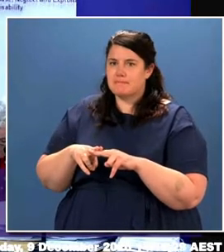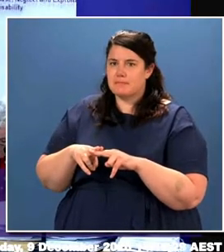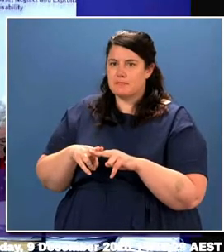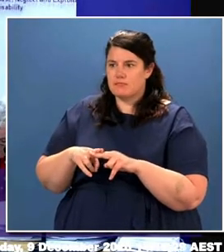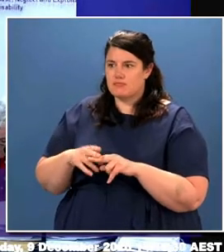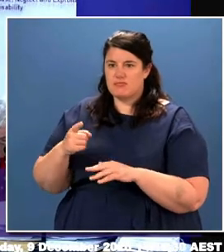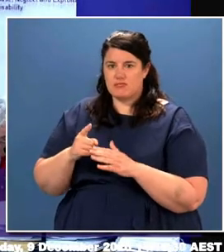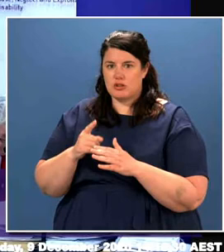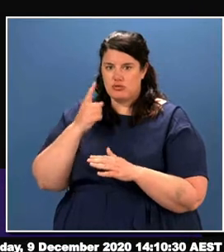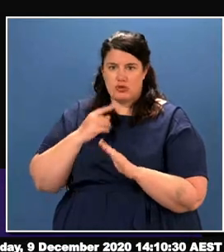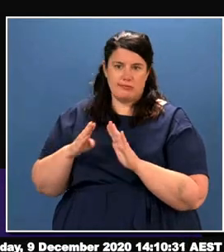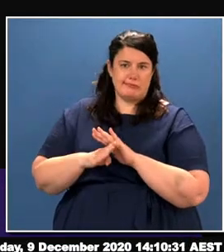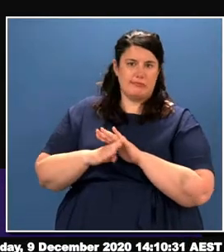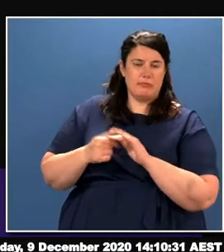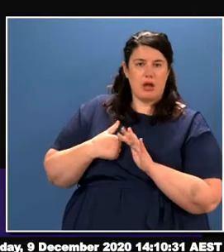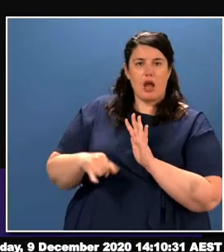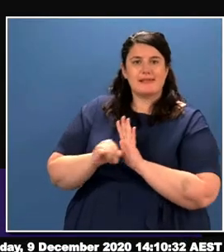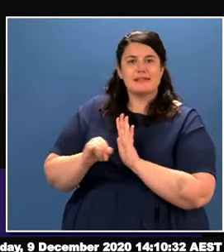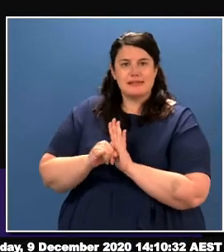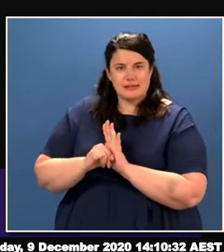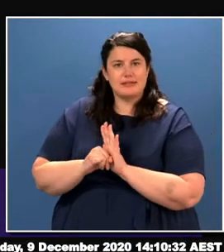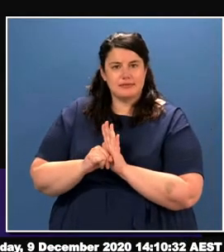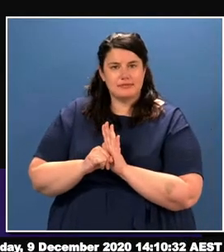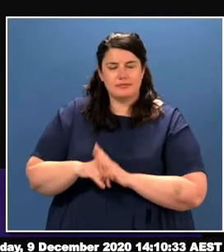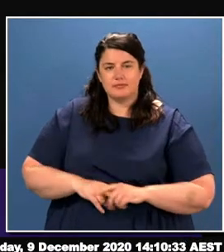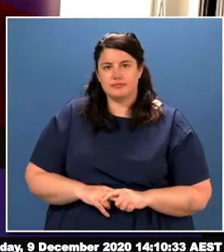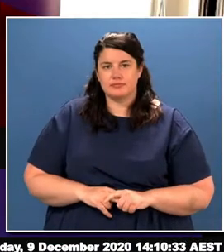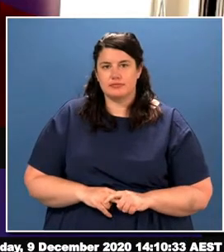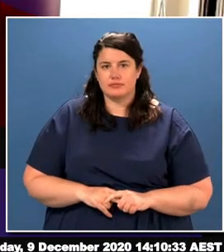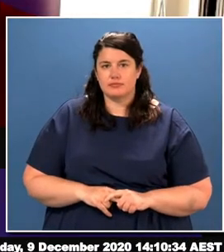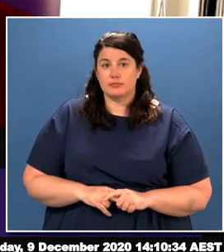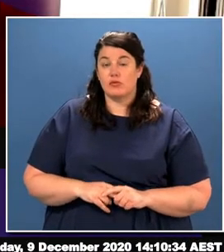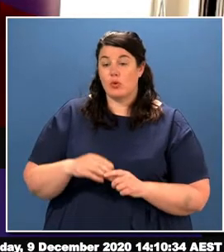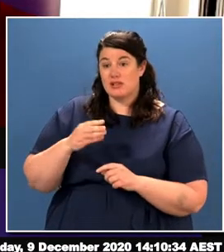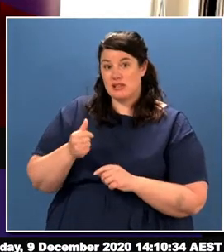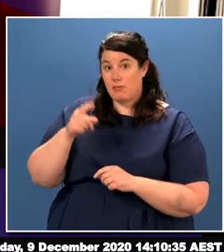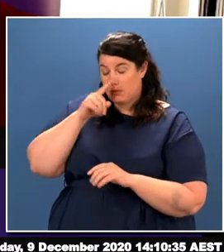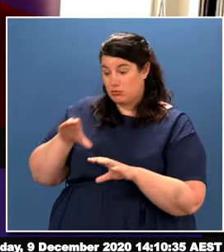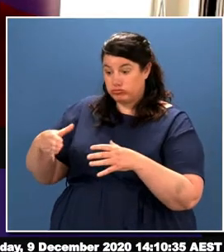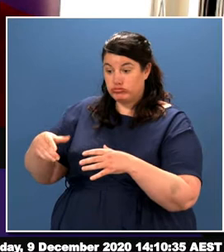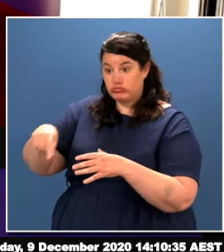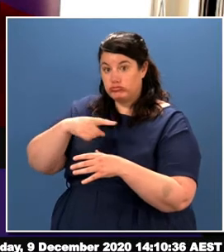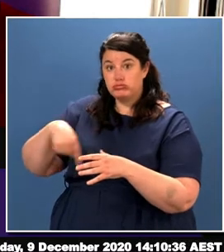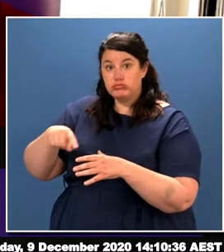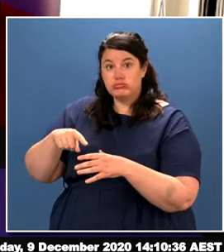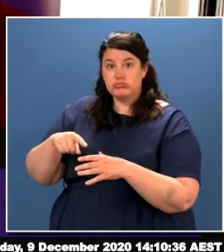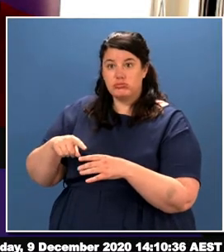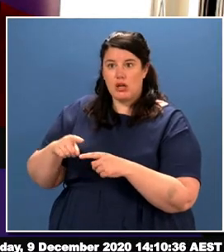identity, I guess in regards, because in some respects, for some members of the community, it's an invisible identity.